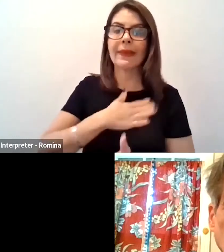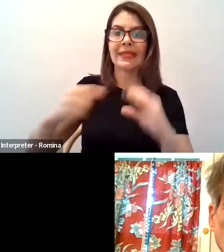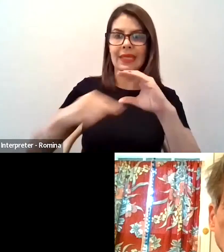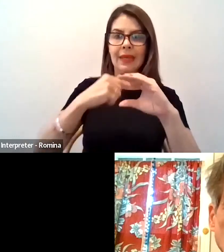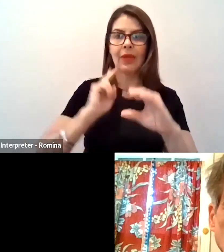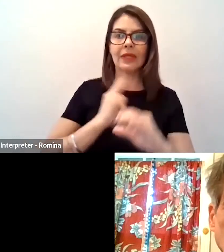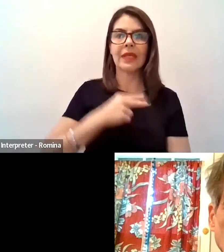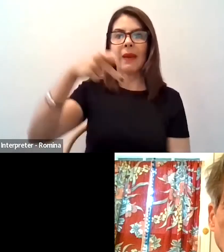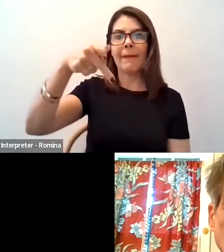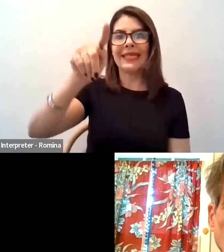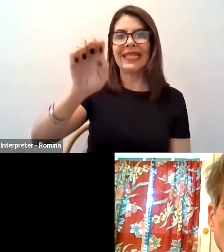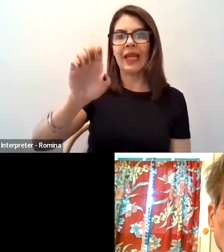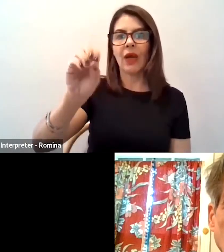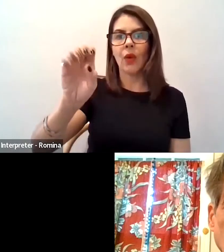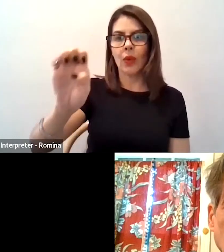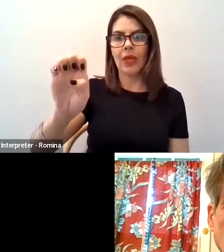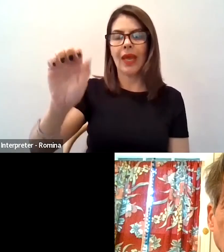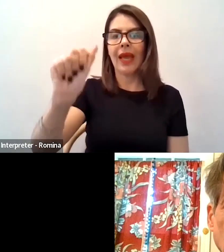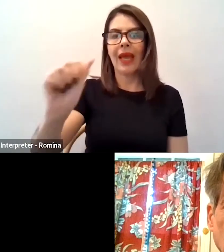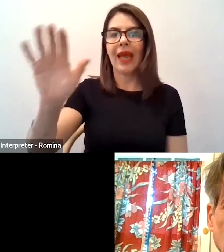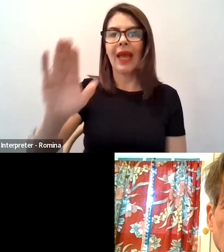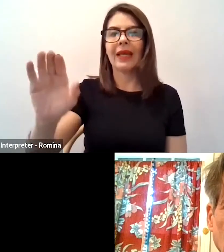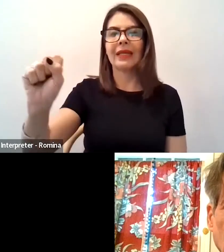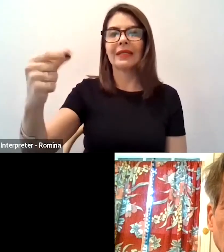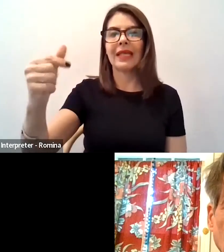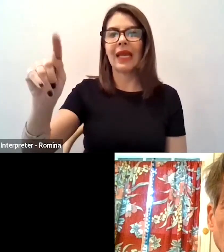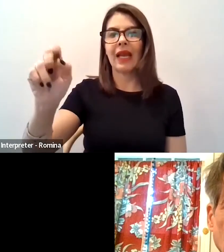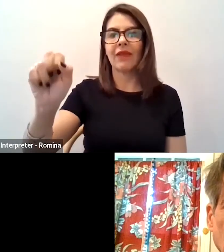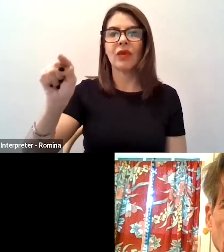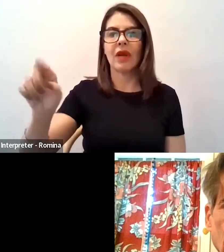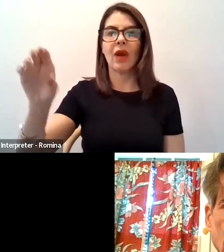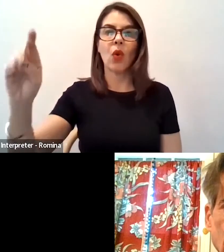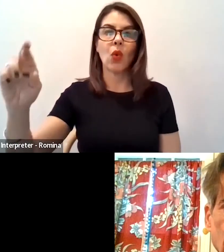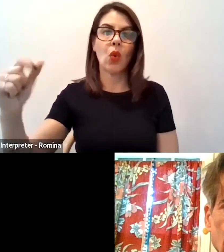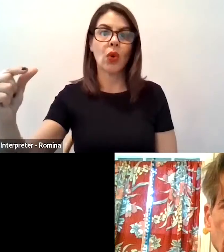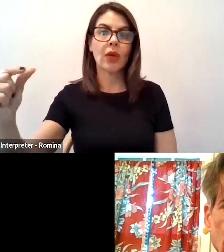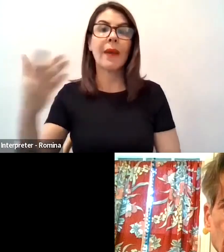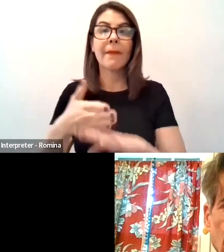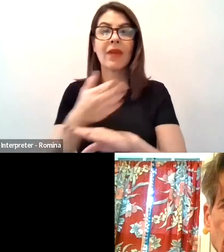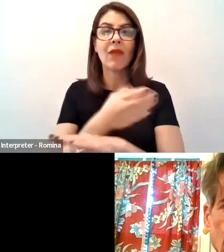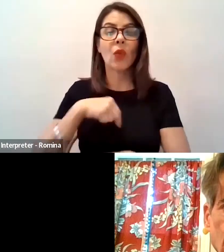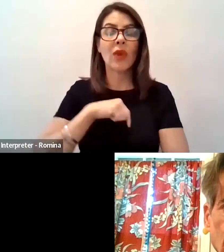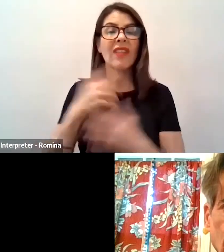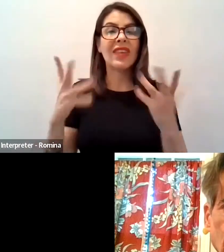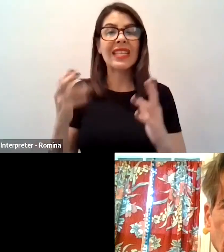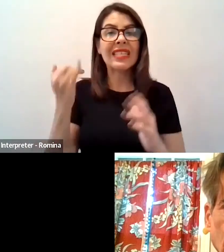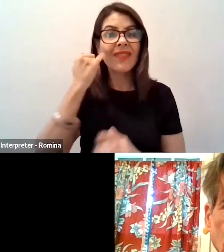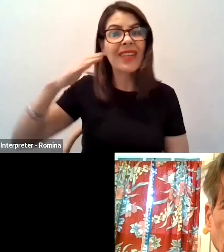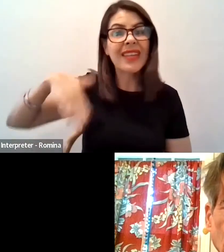pteoe@sagaftra.org. And before we go, if you haven't already, please subscribe